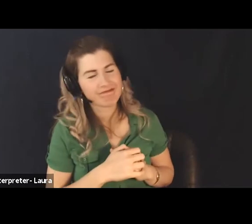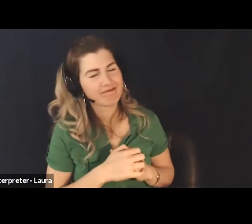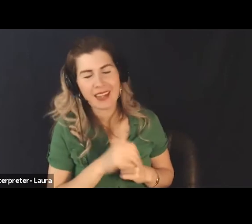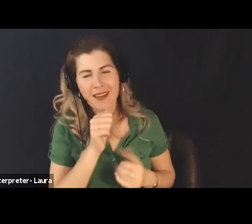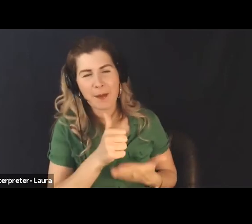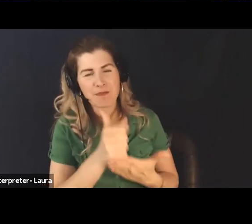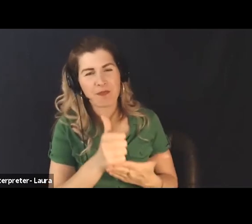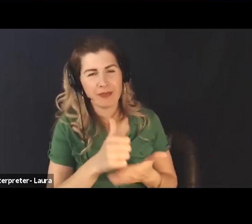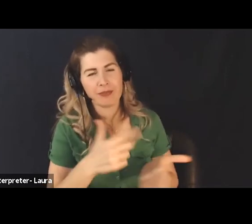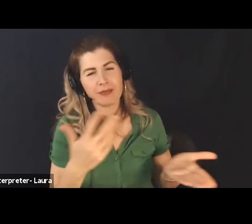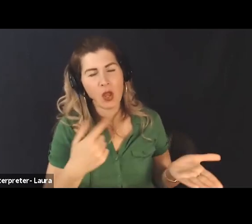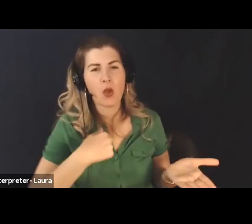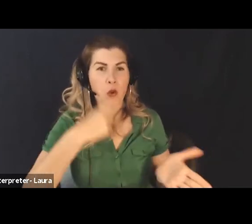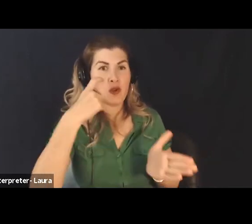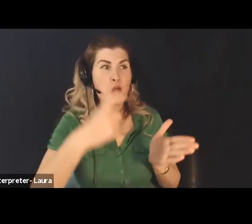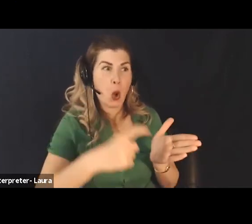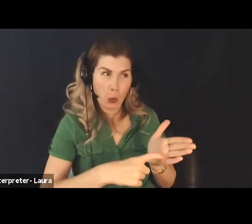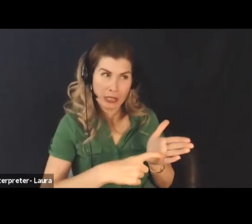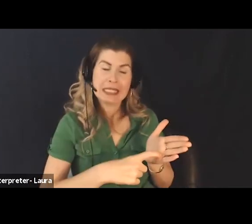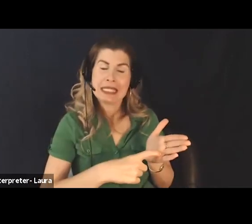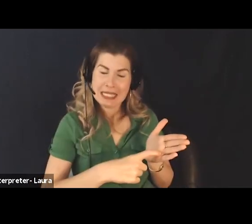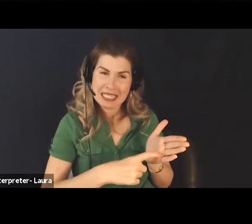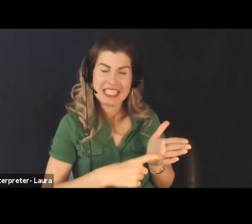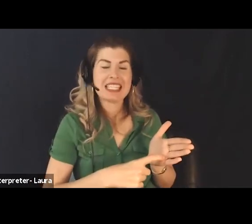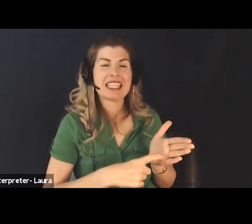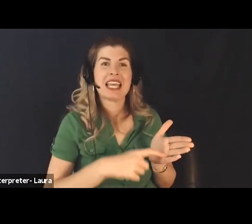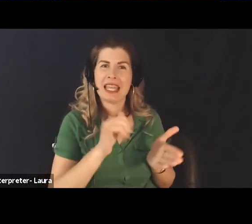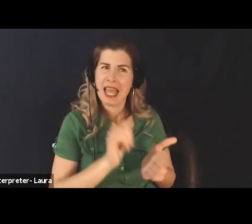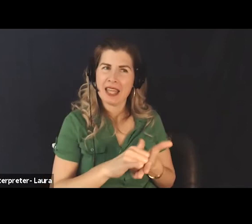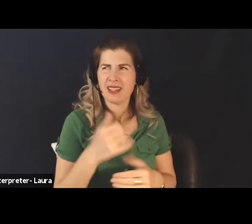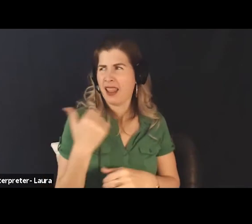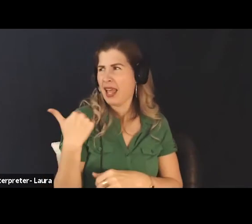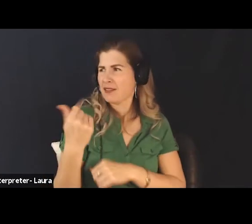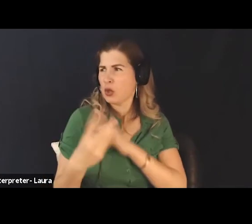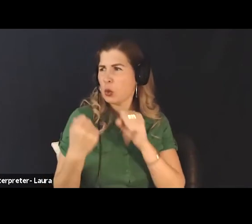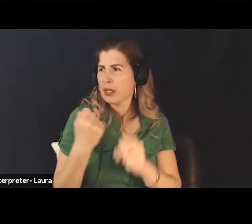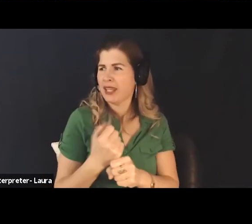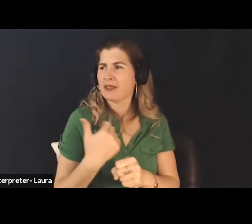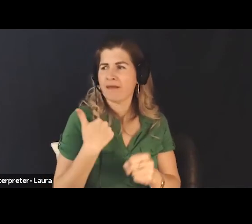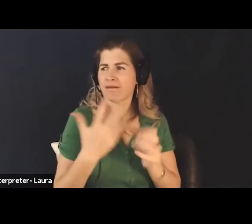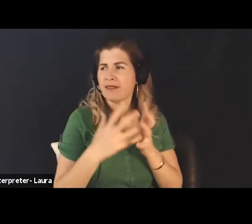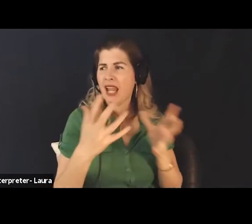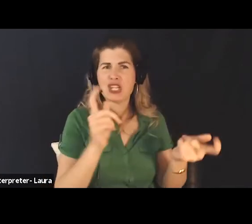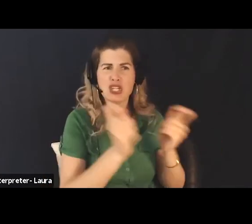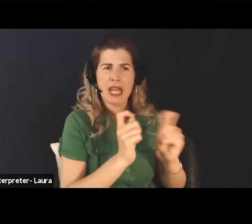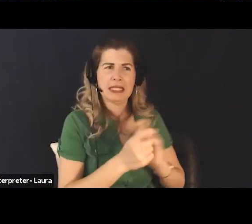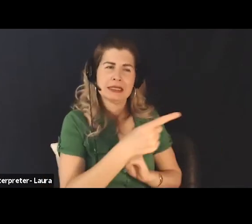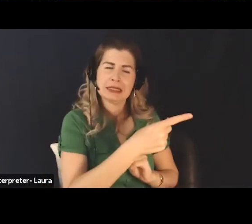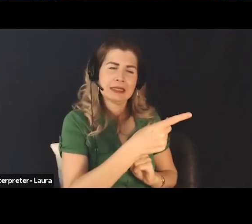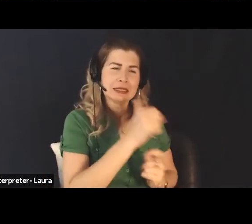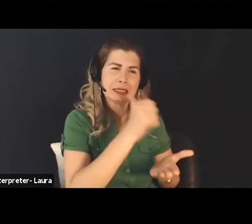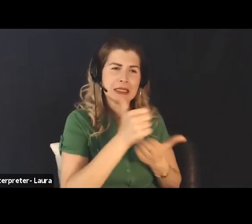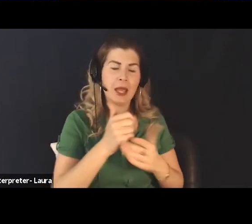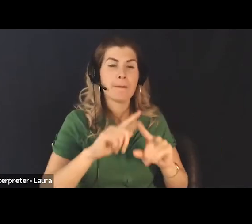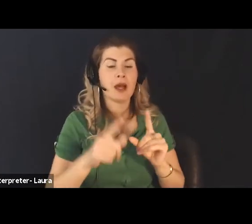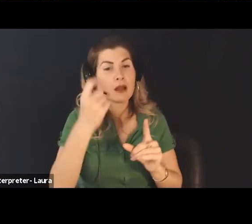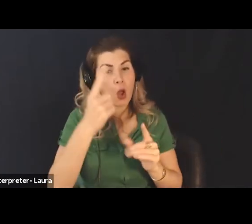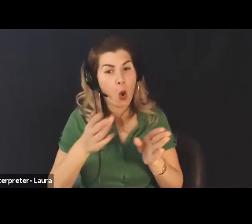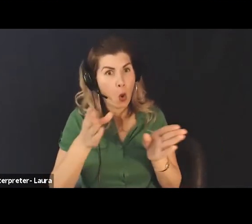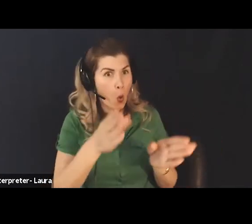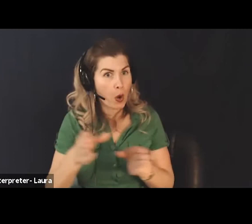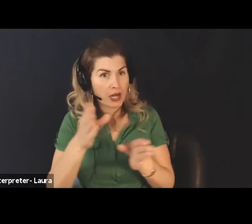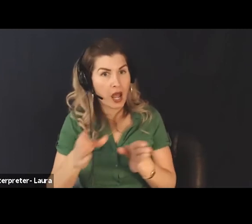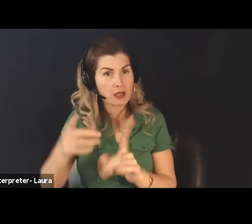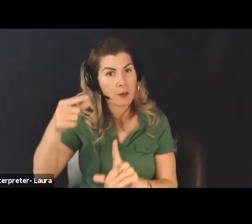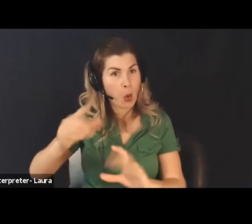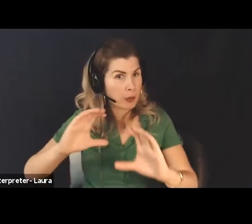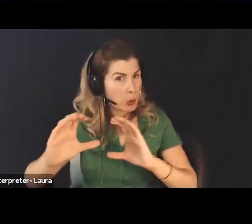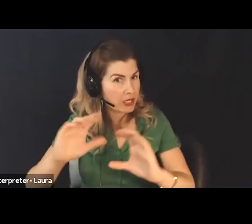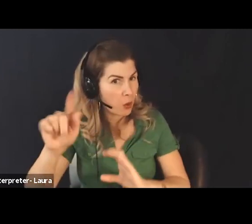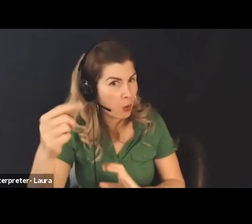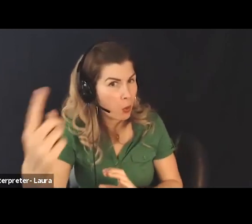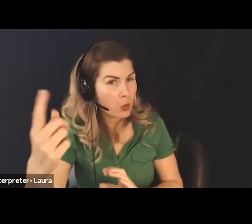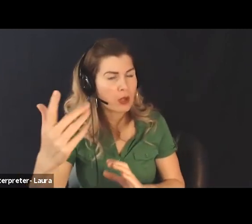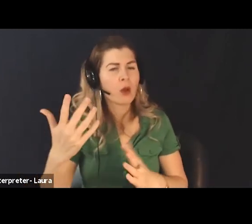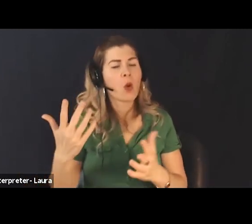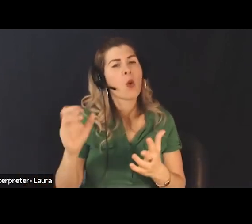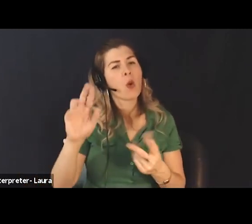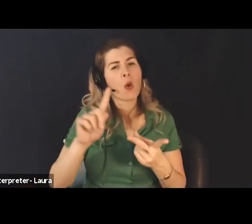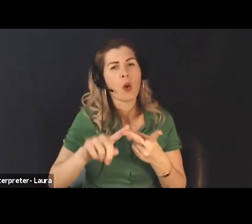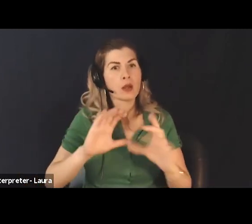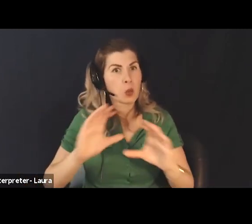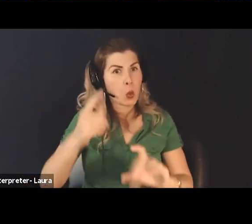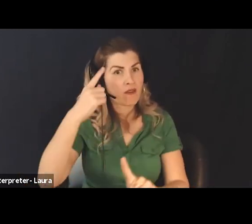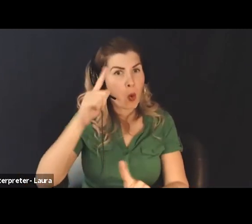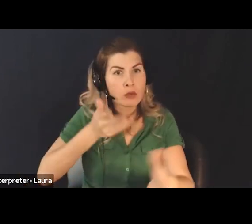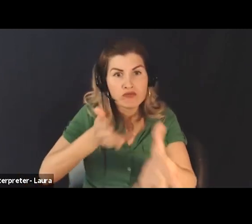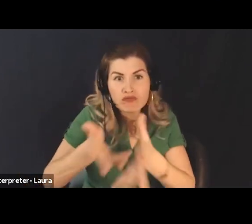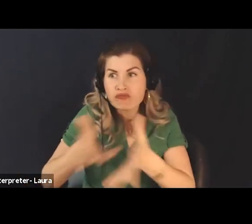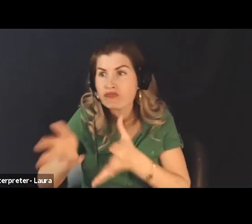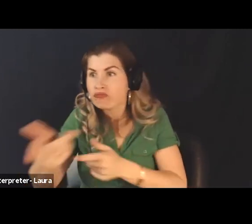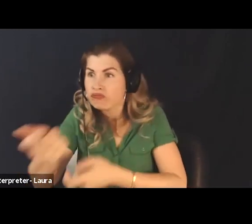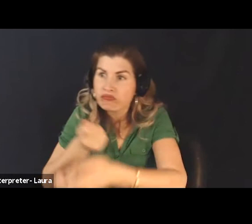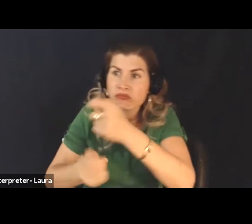envisioning and pursuit of political change. We've all seen that the stream can crash hard in the chaos of last couple of years of polarization organizing work is not just about communication, or even engaging people.